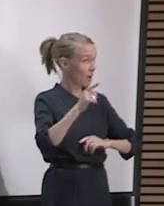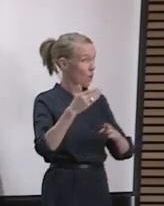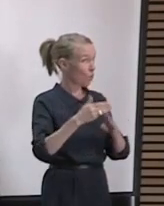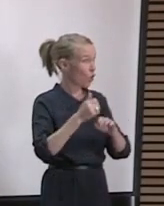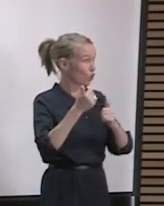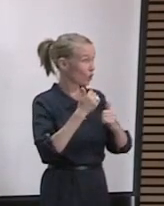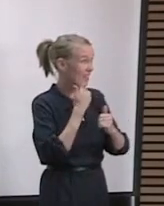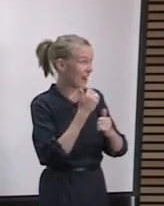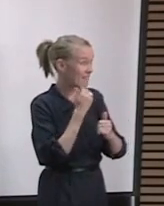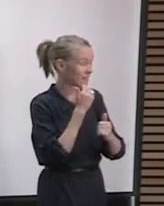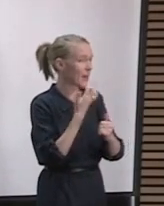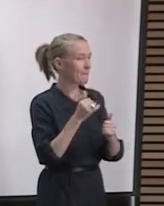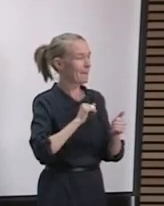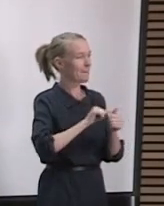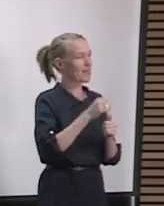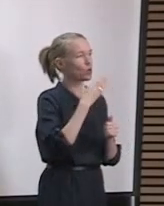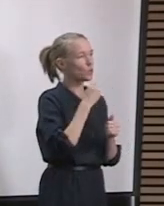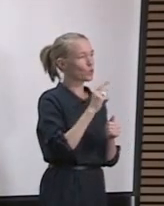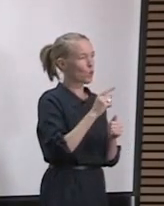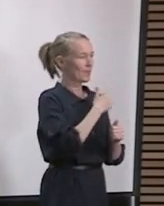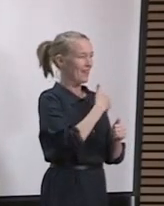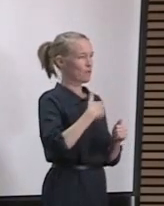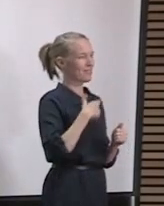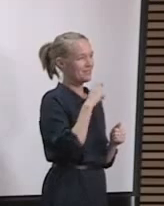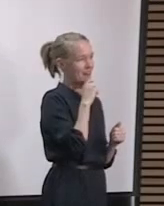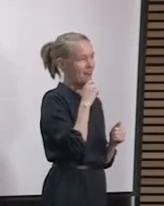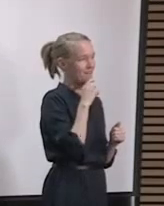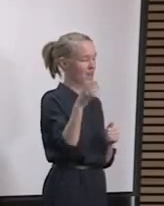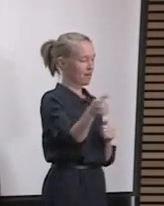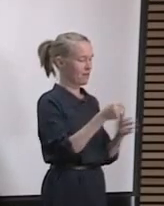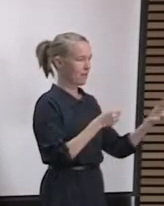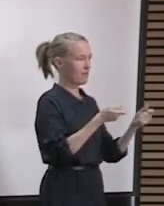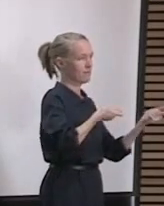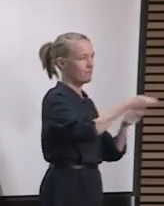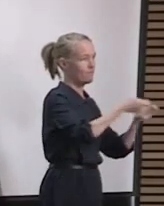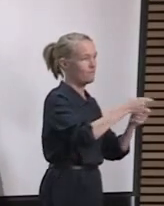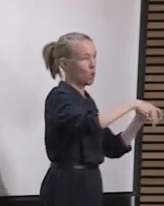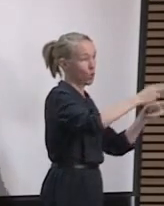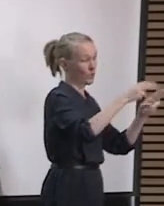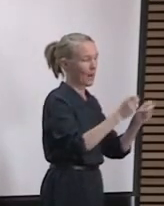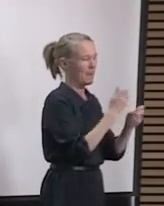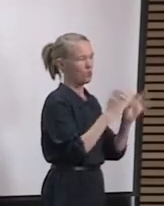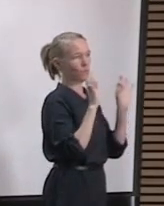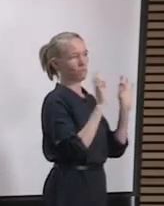Minister Woods to begin the work to scale up the use of